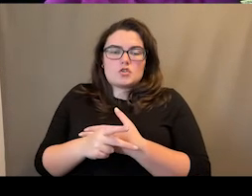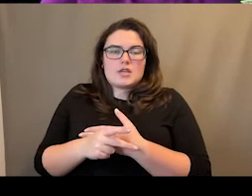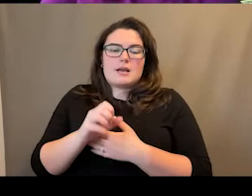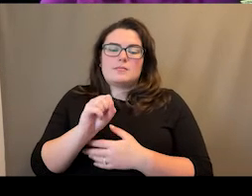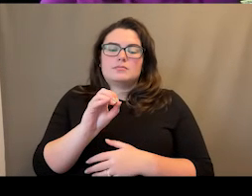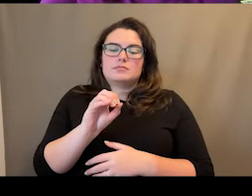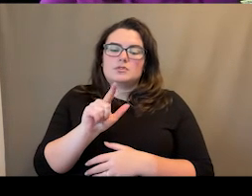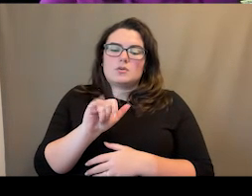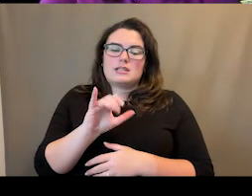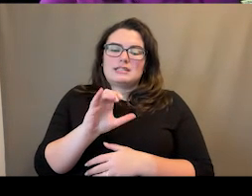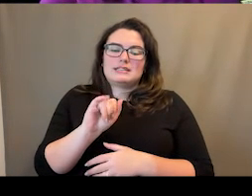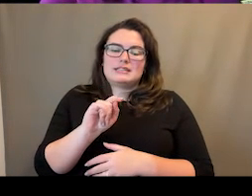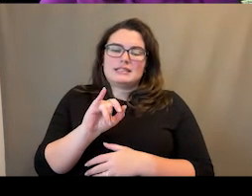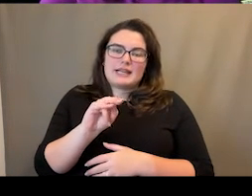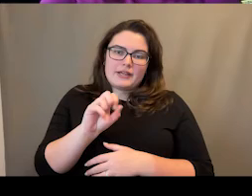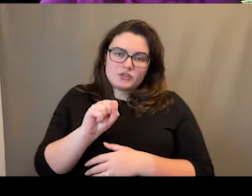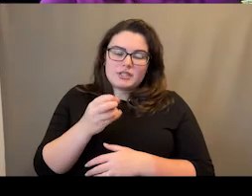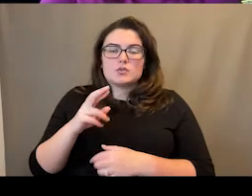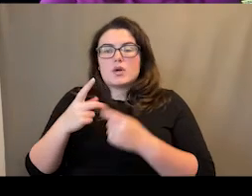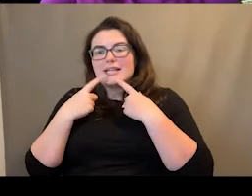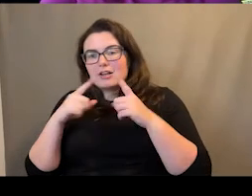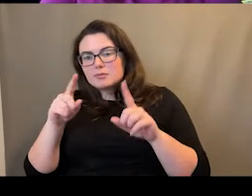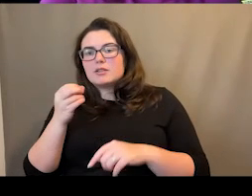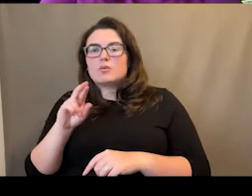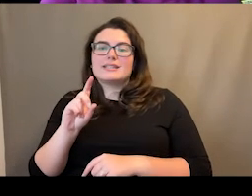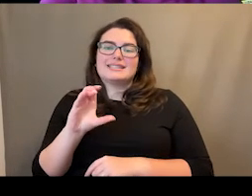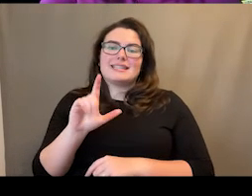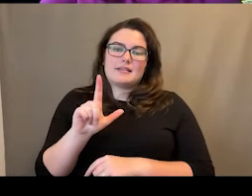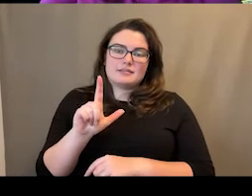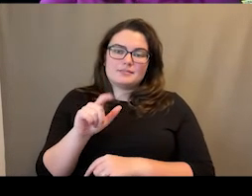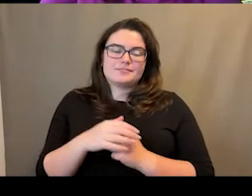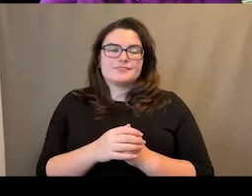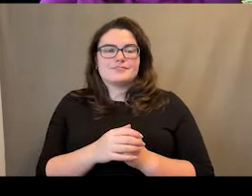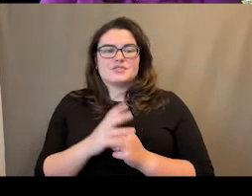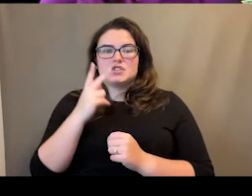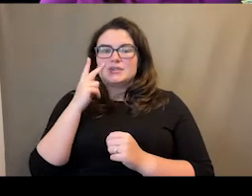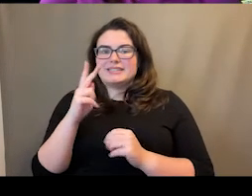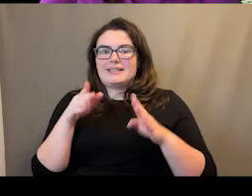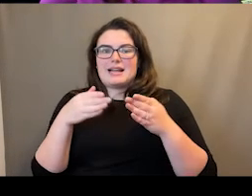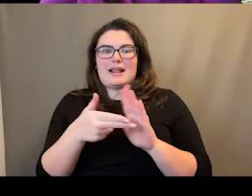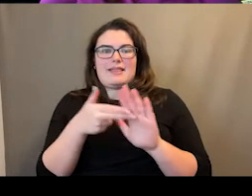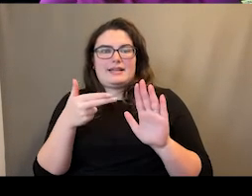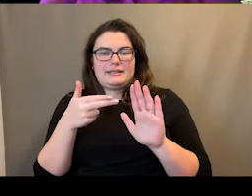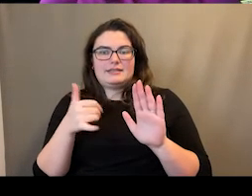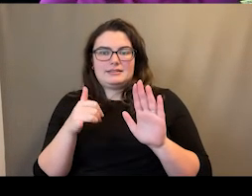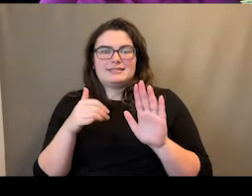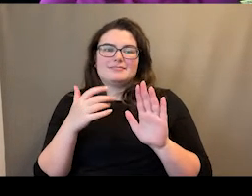or program announcements or DCLs. You see the highlighted. For instance, the hands program